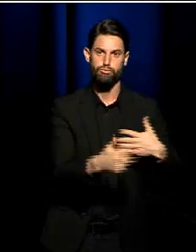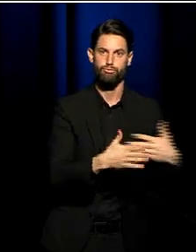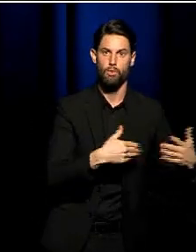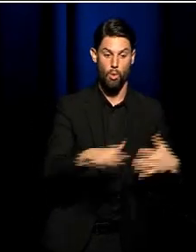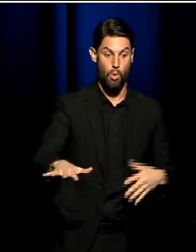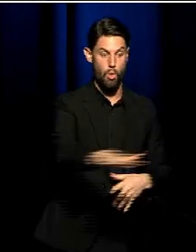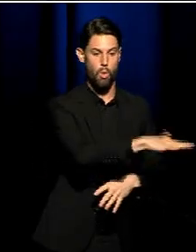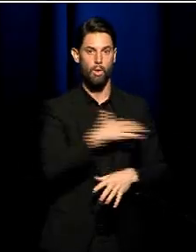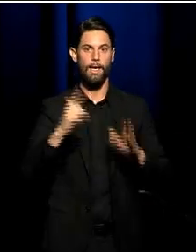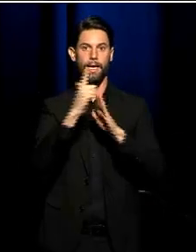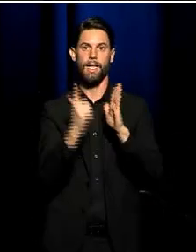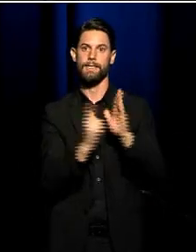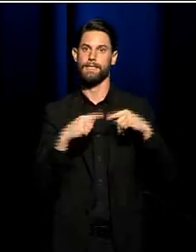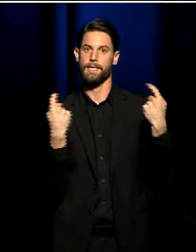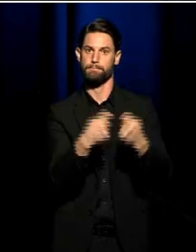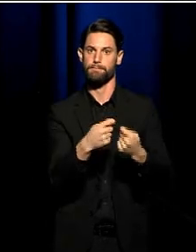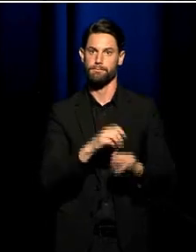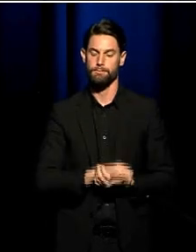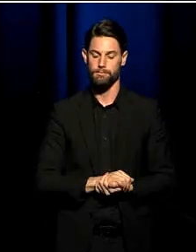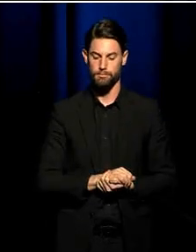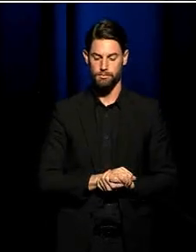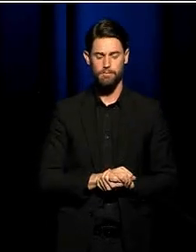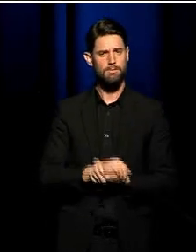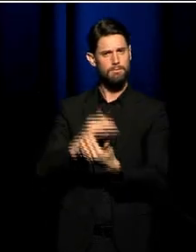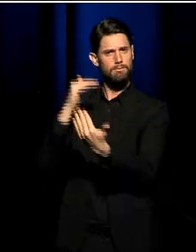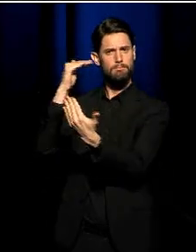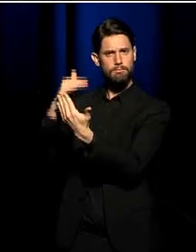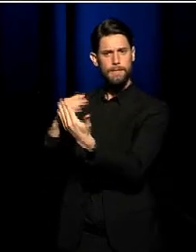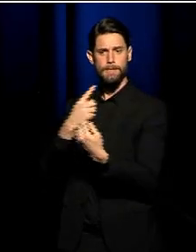Reference set out that the Commission is to have regard to all forms of violence